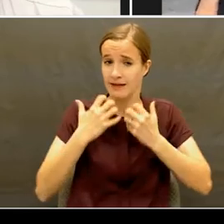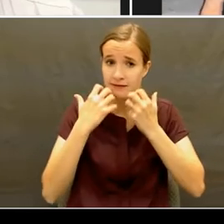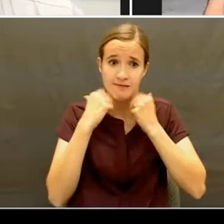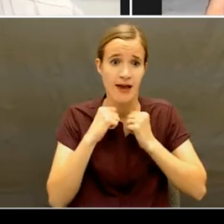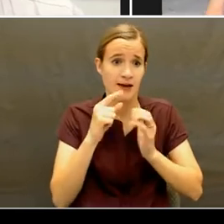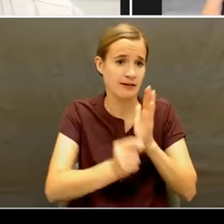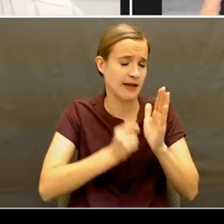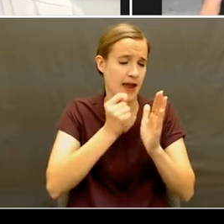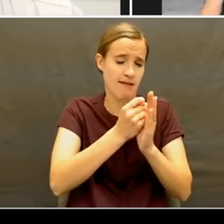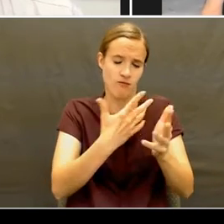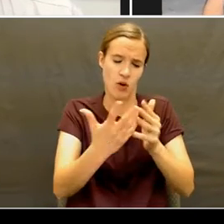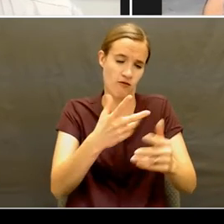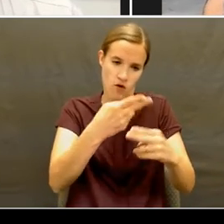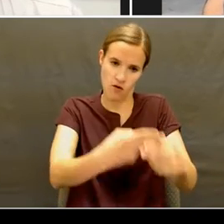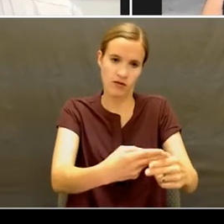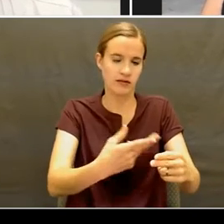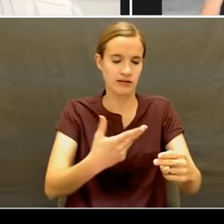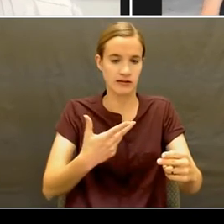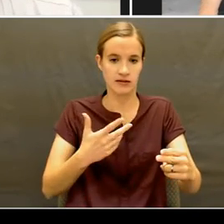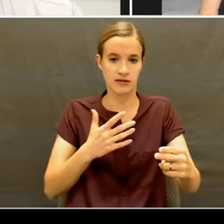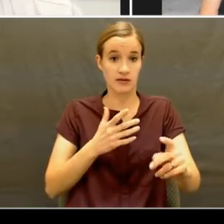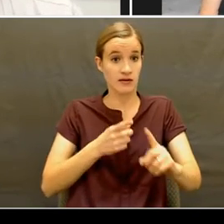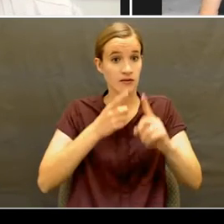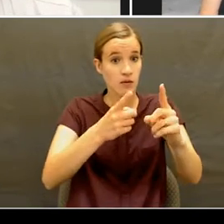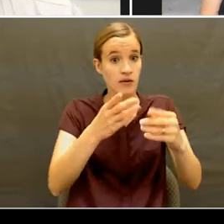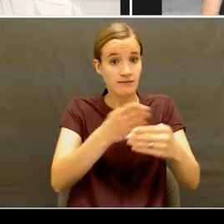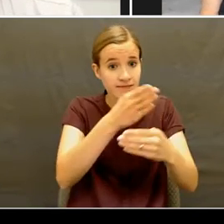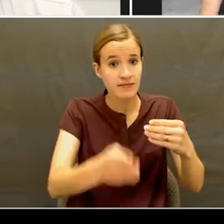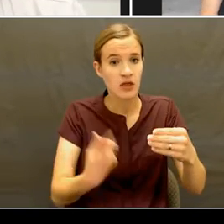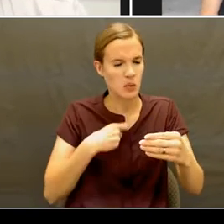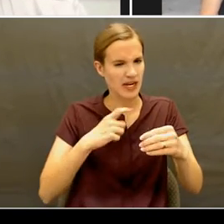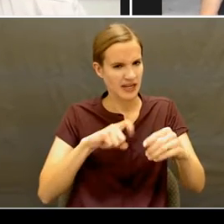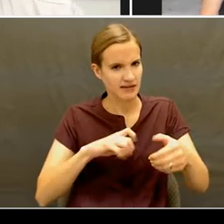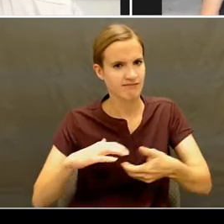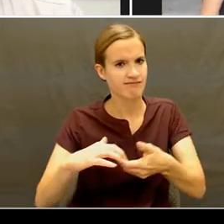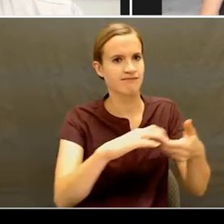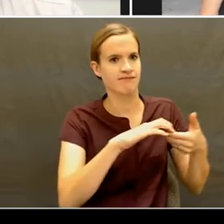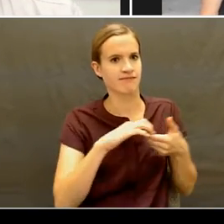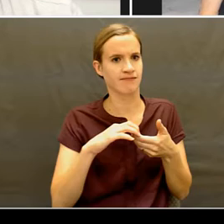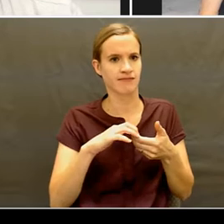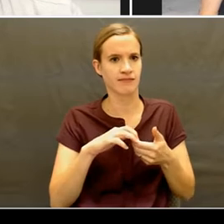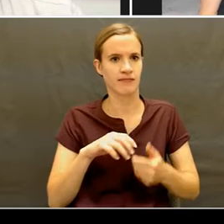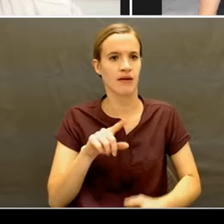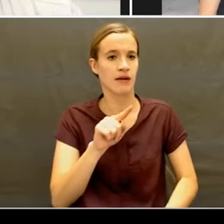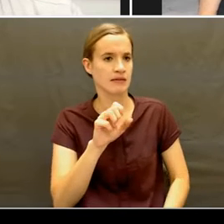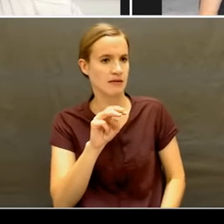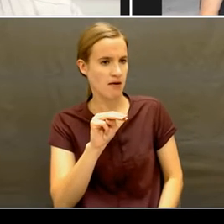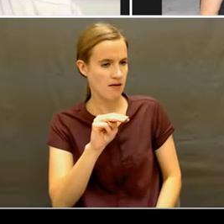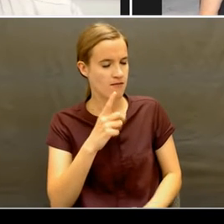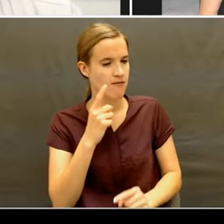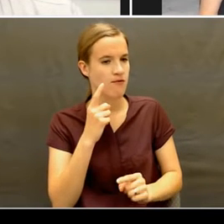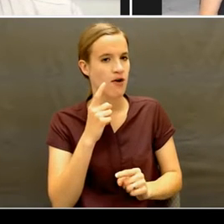You know, we just Mark: The key is advocacy get together and you can make things happen. And there's nothing that shows